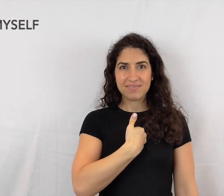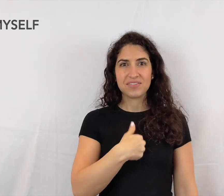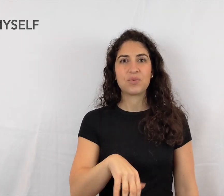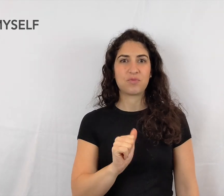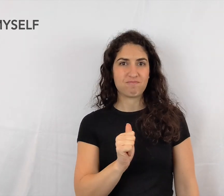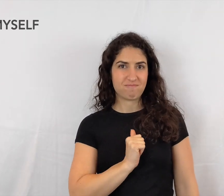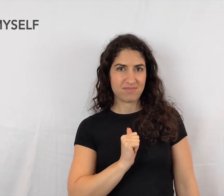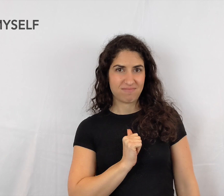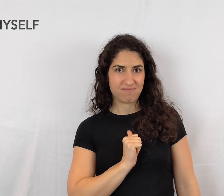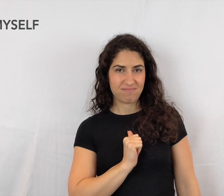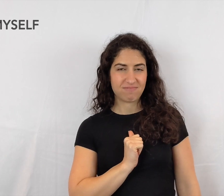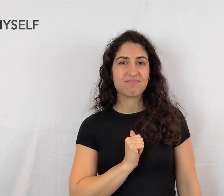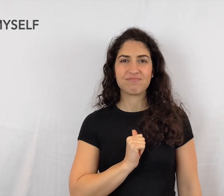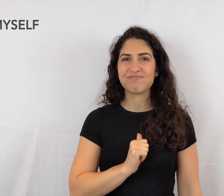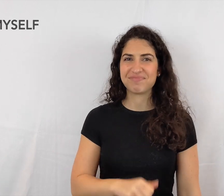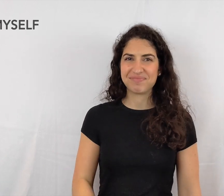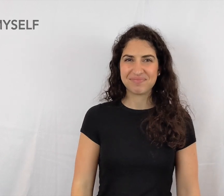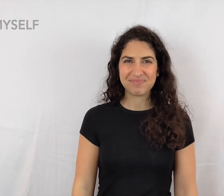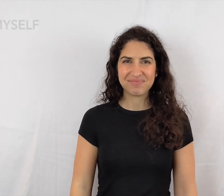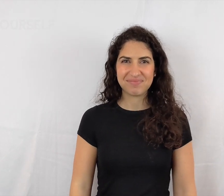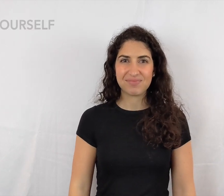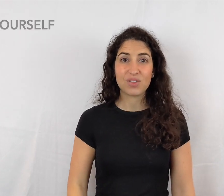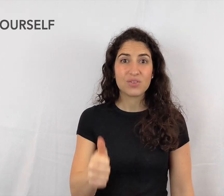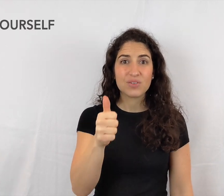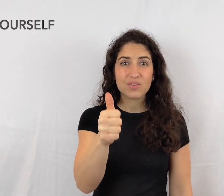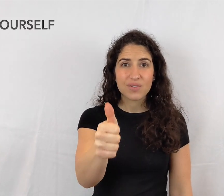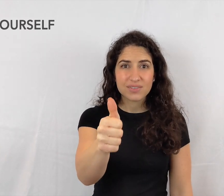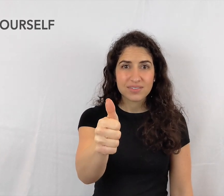MYSELF, or MYSELF. YOURSELF